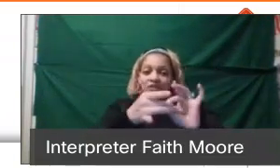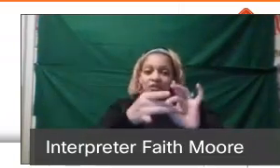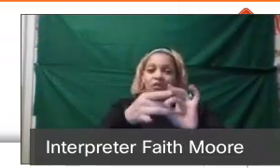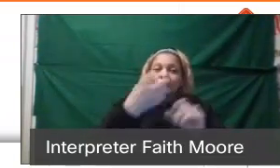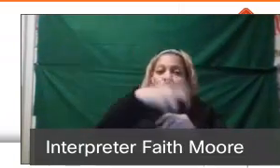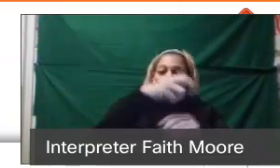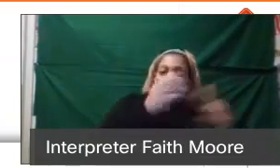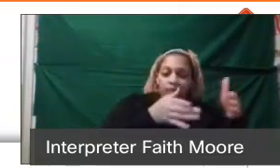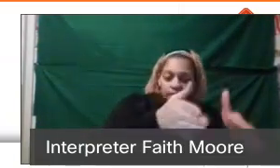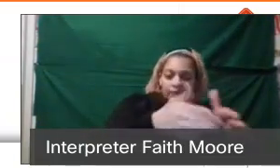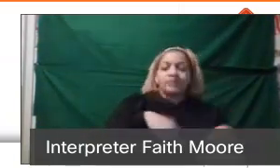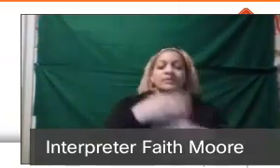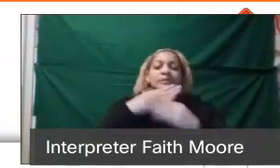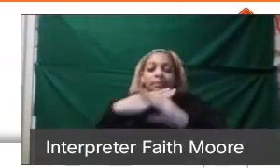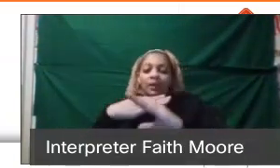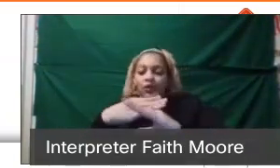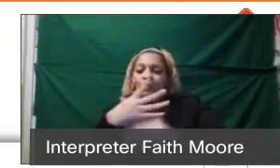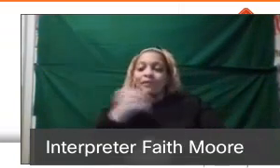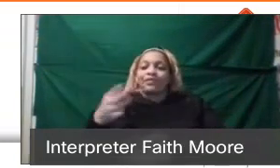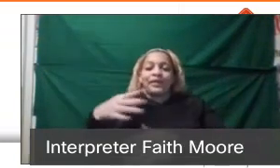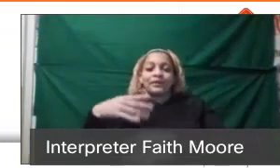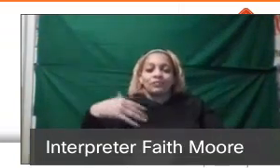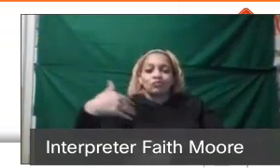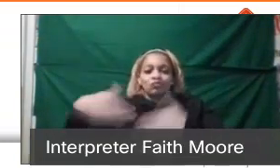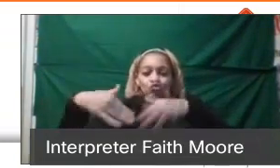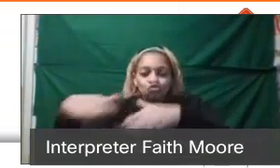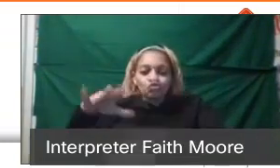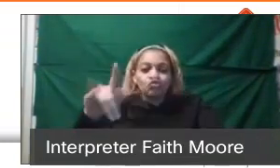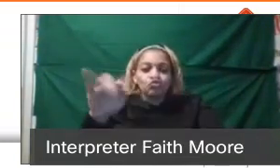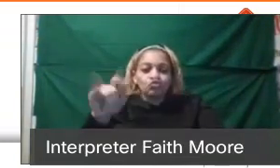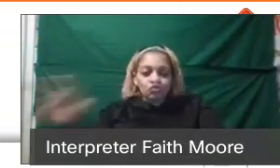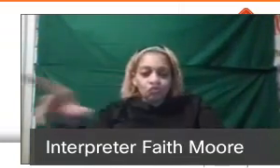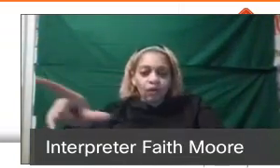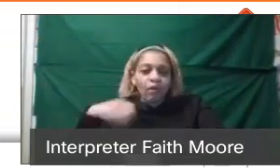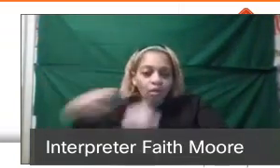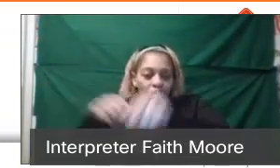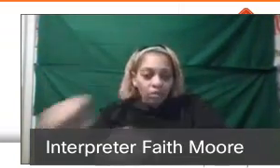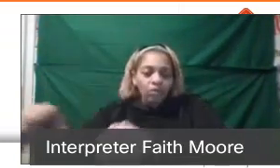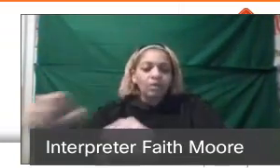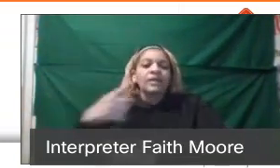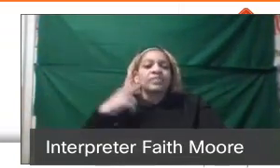The trail, the trail in this area will be 10 the.